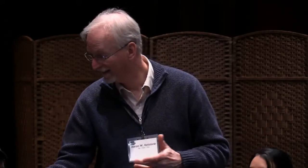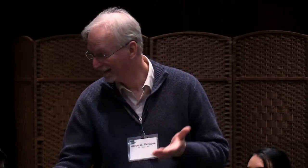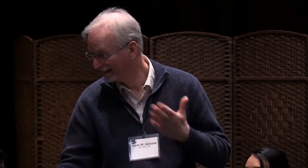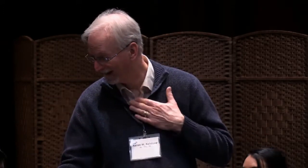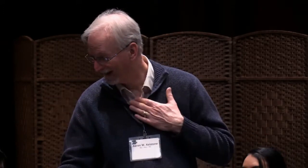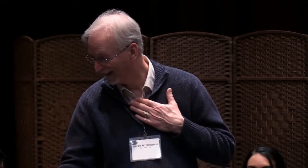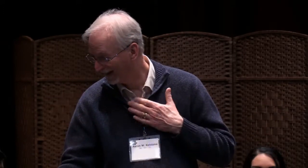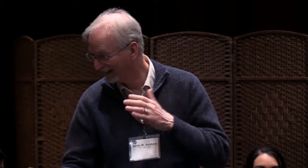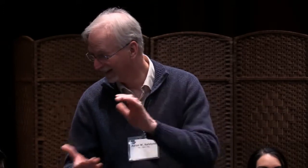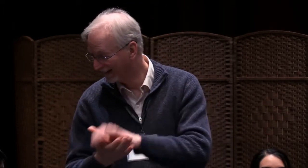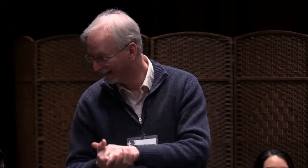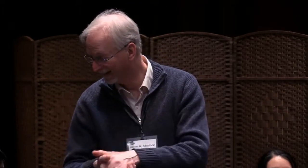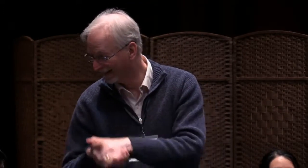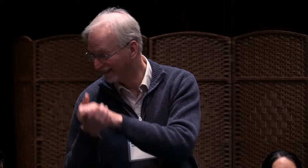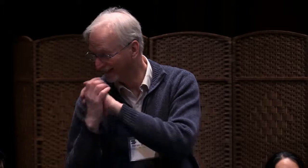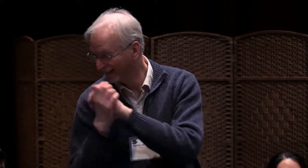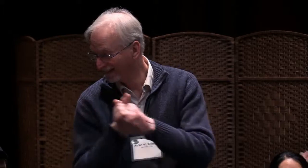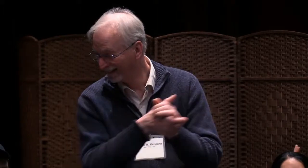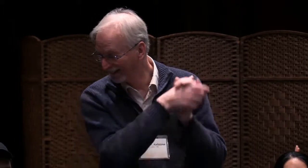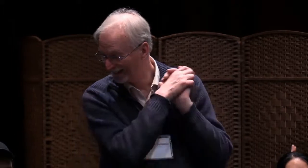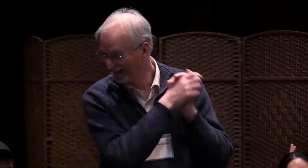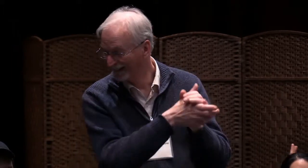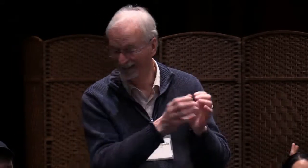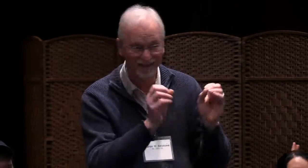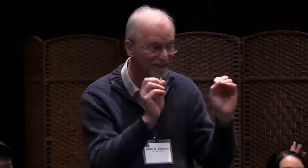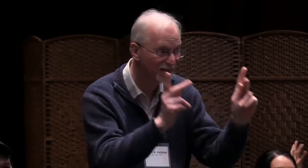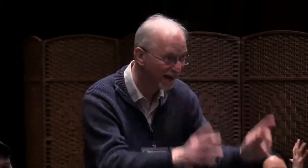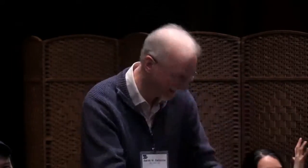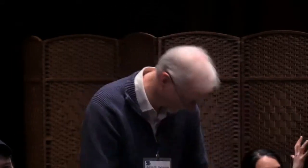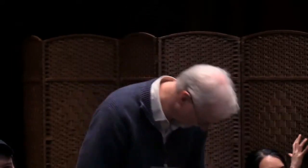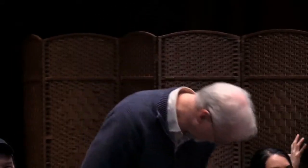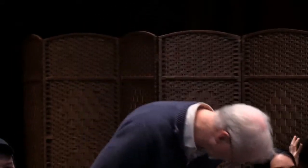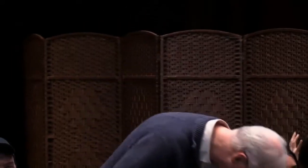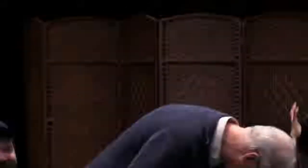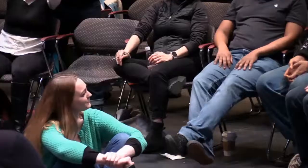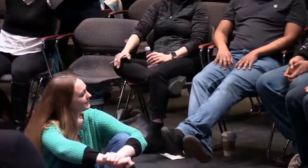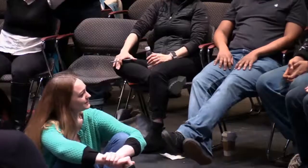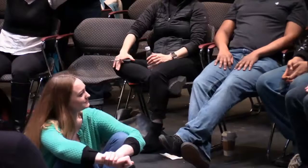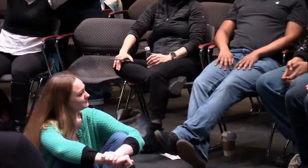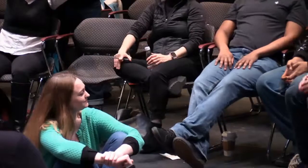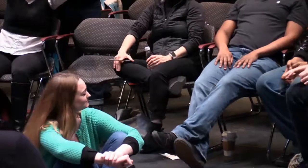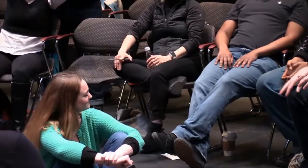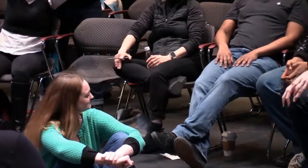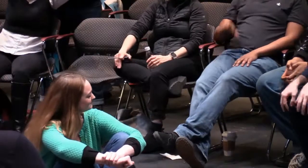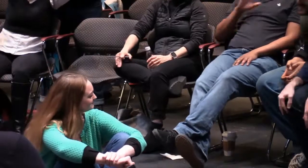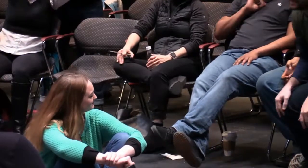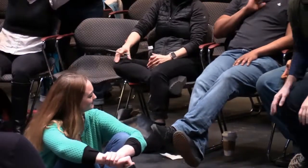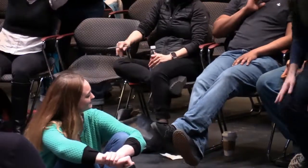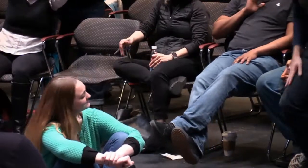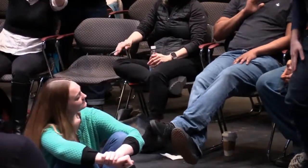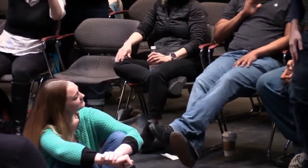changes and becomes more diverse, and I want to copy that ritual